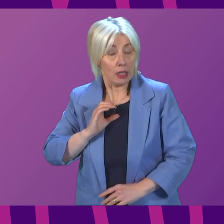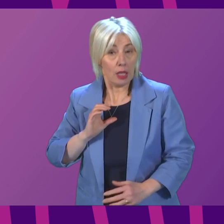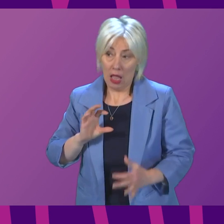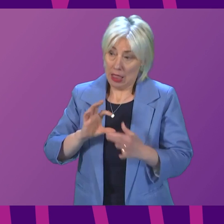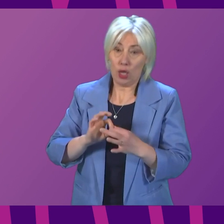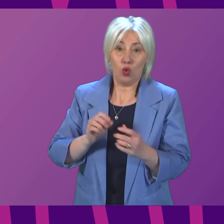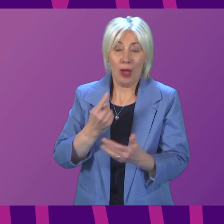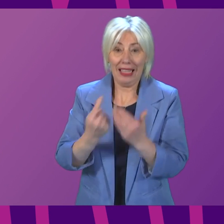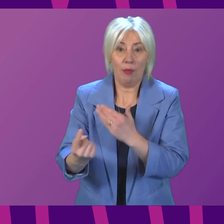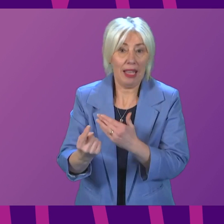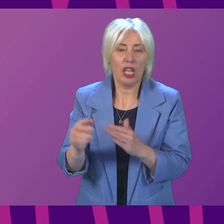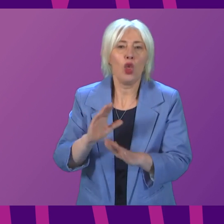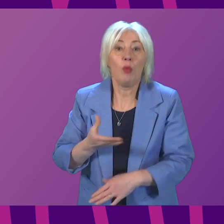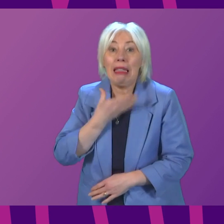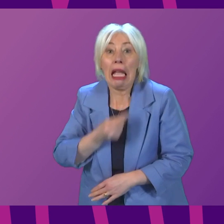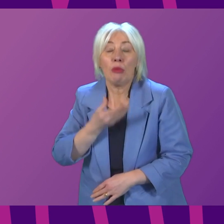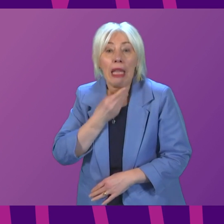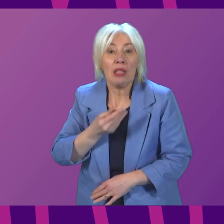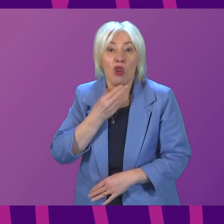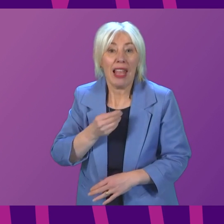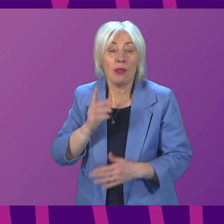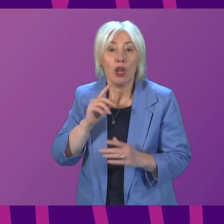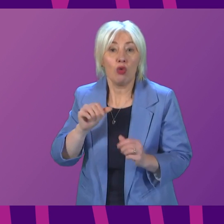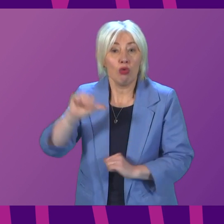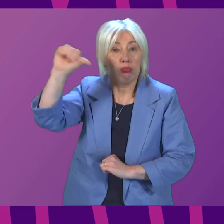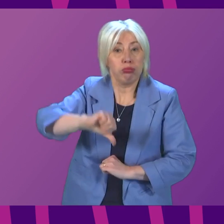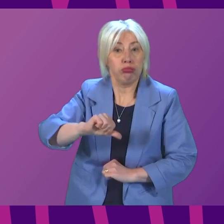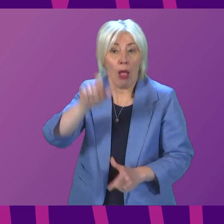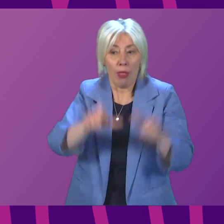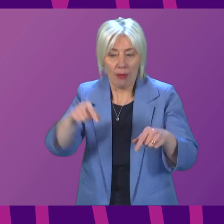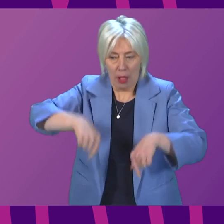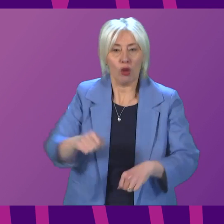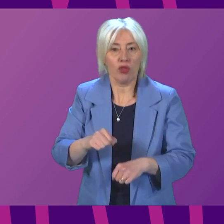would not be desperate to deny the people of Scotland the right to make that choice.